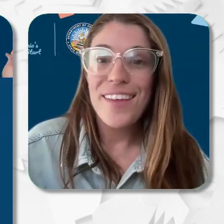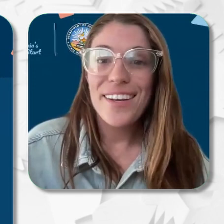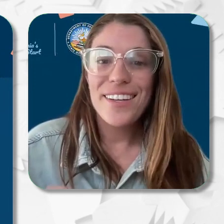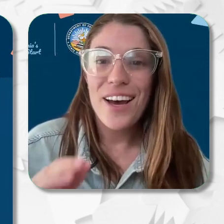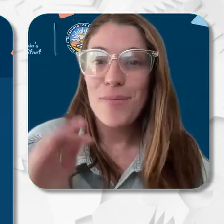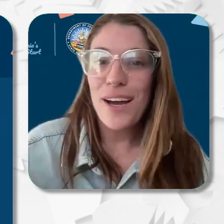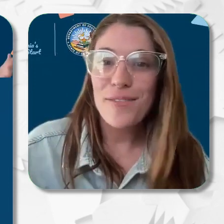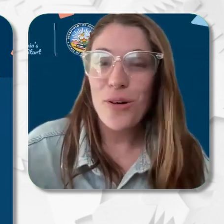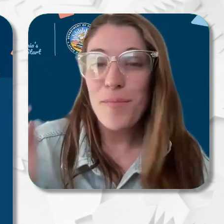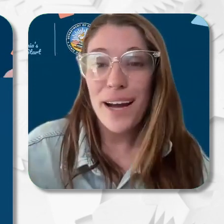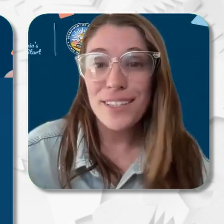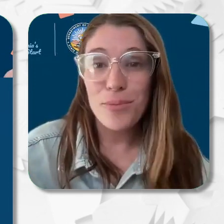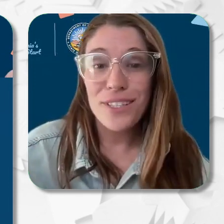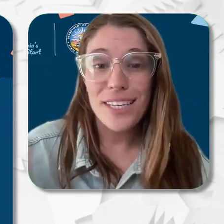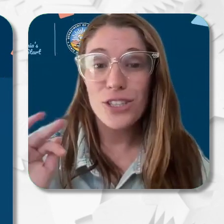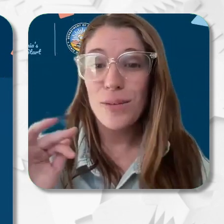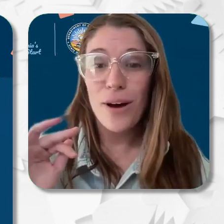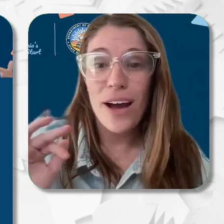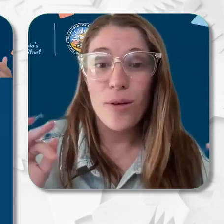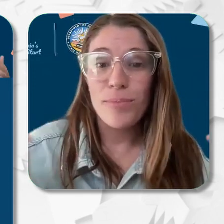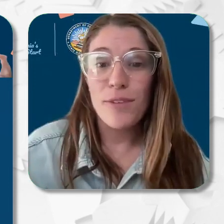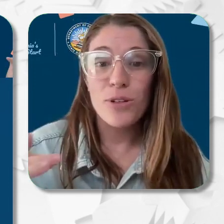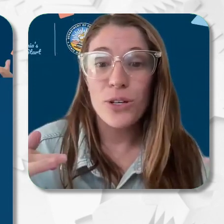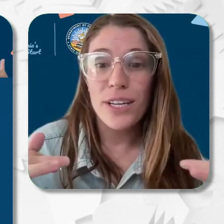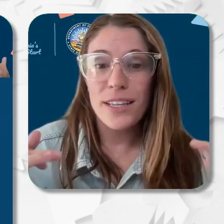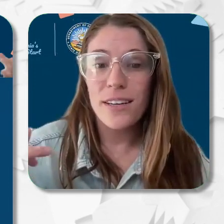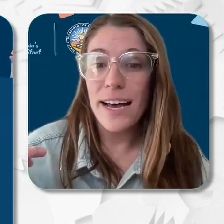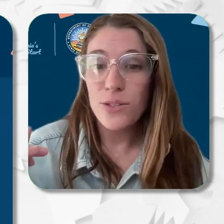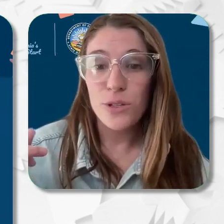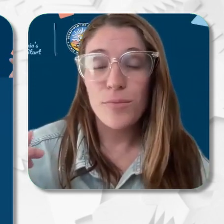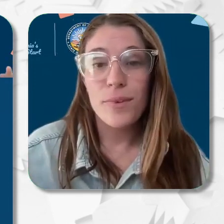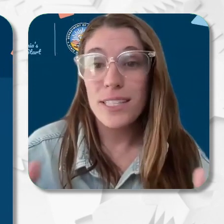And then kind of going back to the presentation about how playful learning in the classroom is